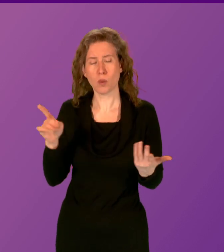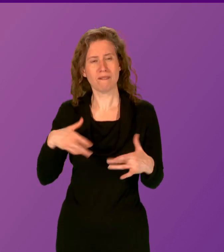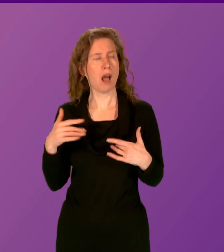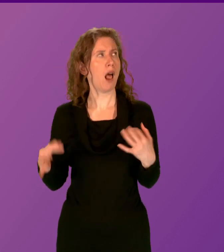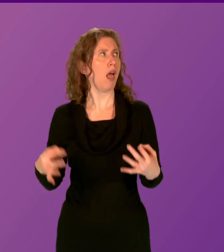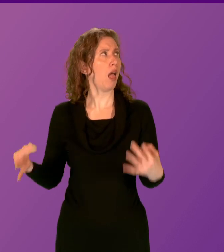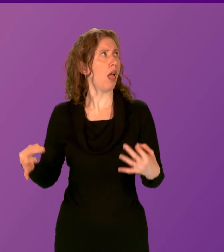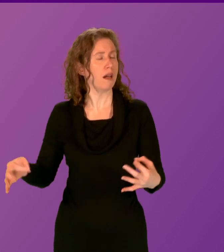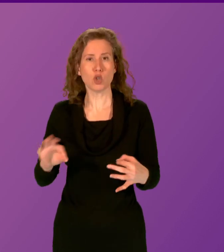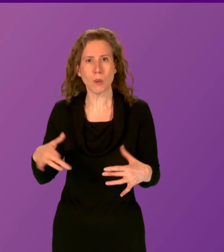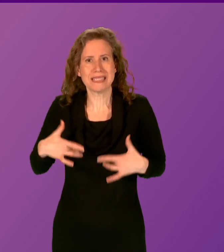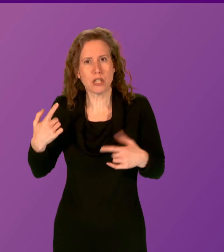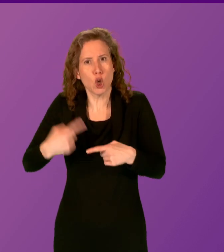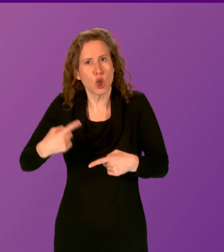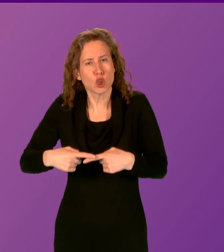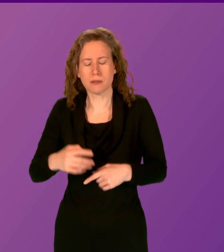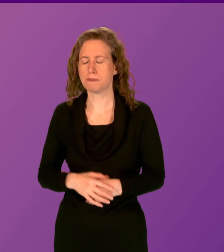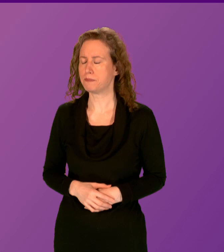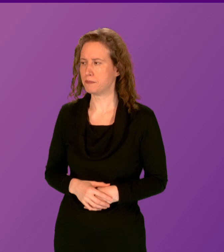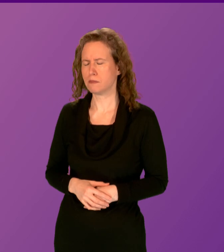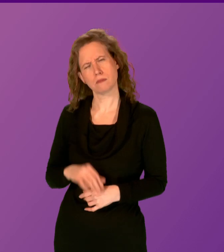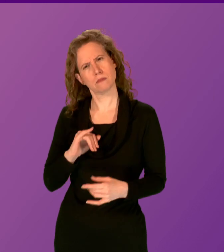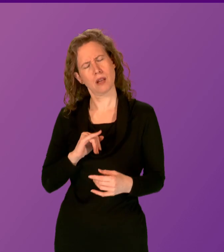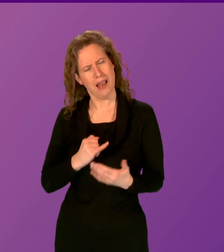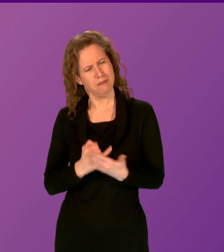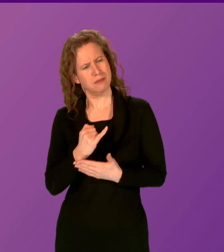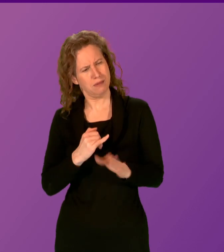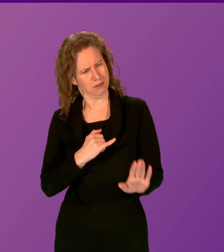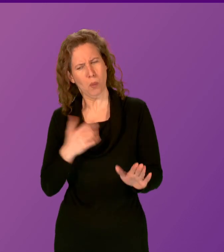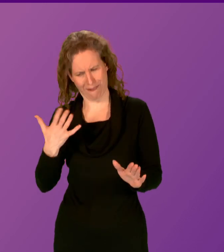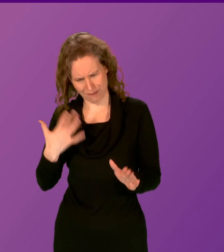Again, I reject the accusation that there is not a sense of urgency. There absolutely is a sense of urgency.